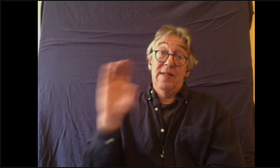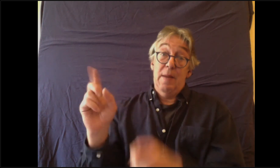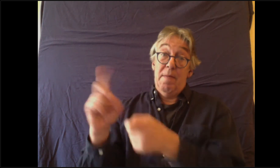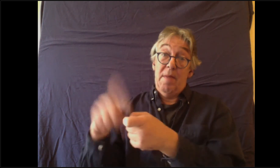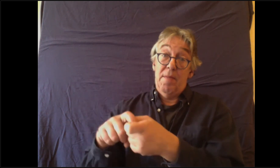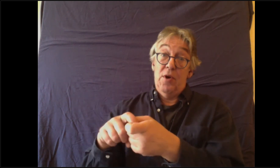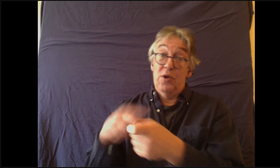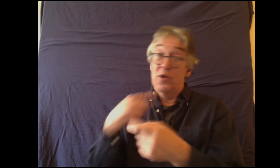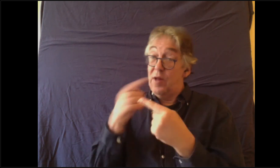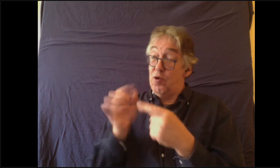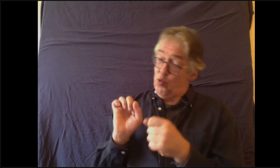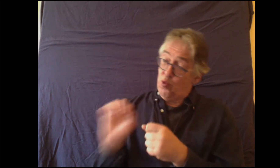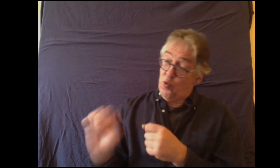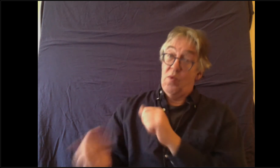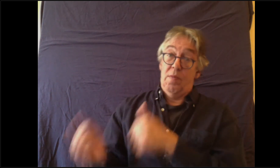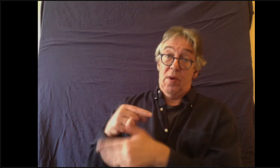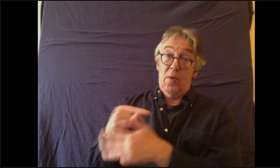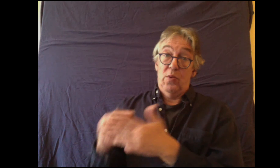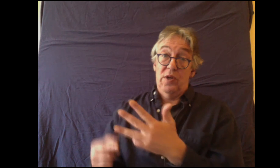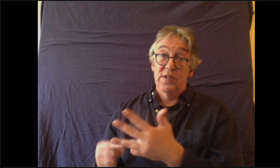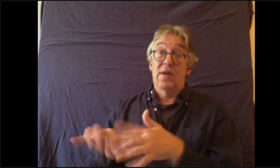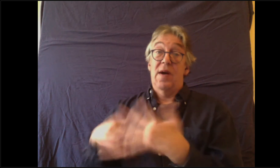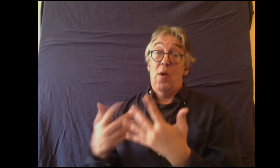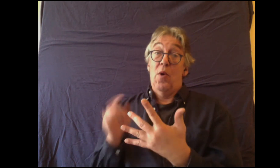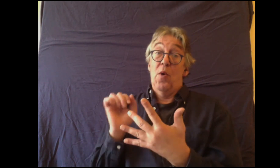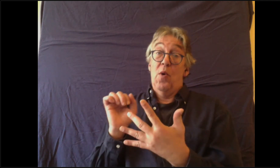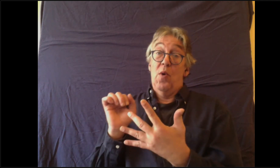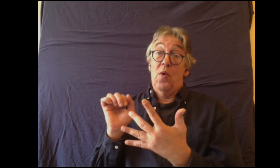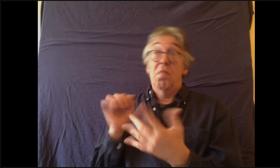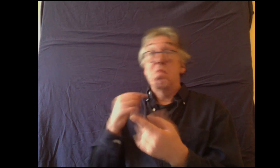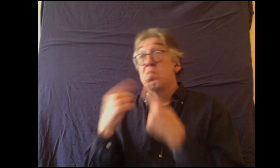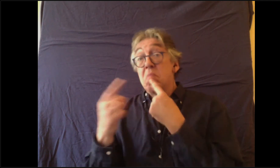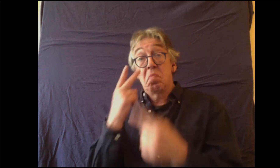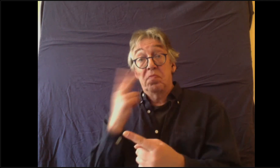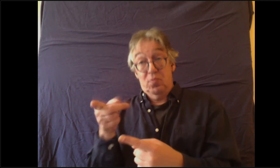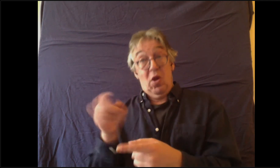And dealing with local organizations and see if you can partner with them.